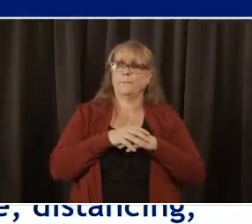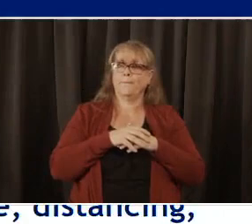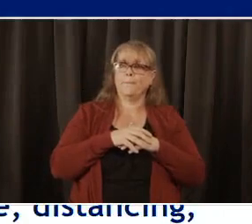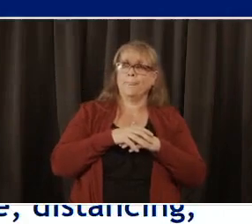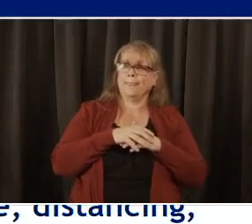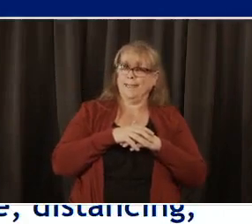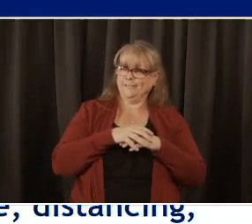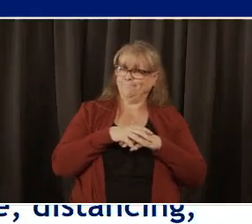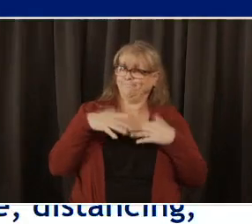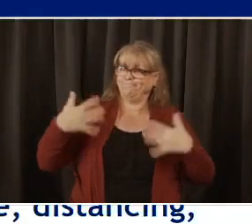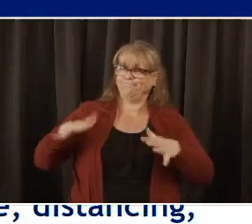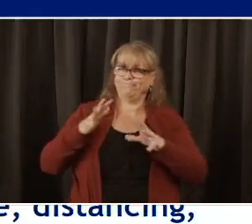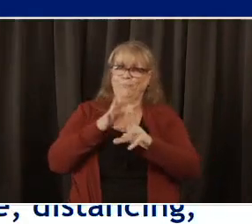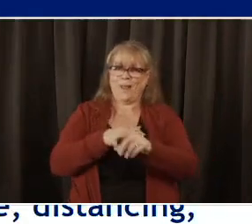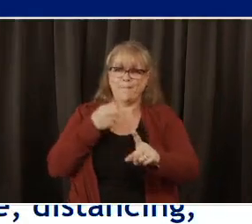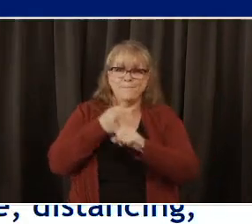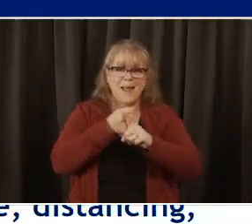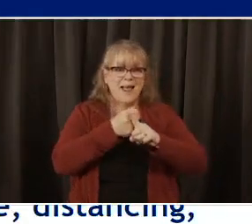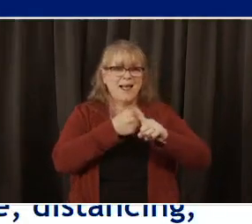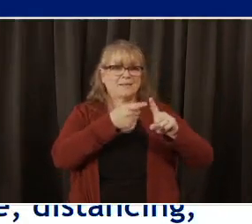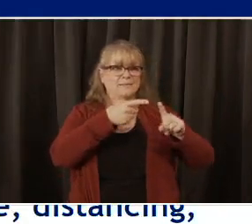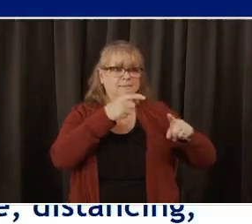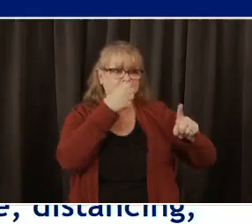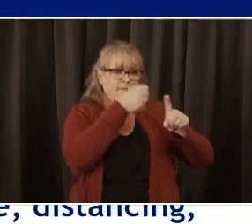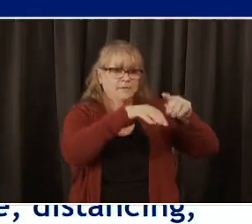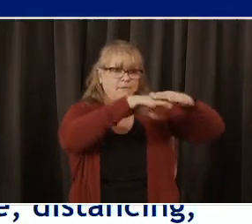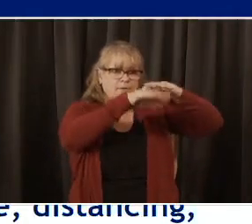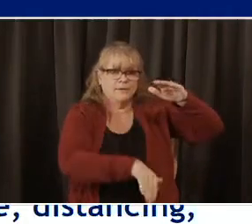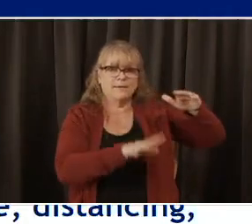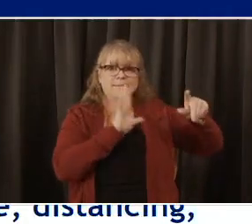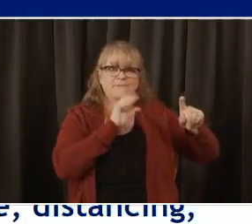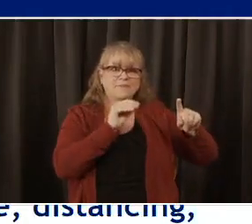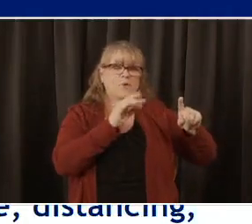second dose of magenta and Pfizer 15 days after the first dose of Johnson and Johnson,